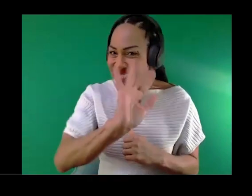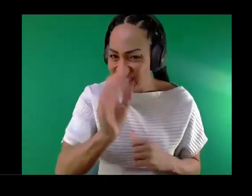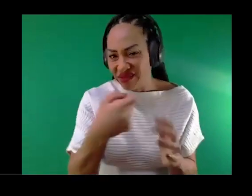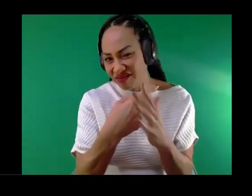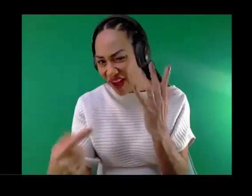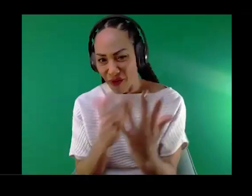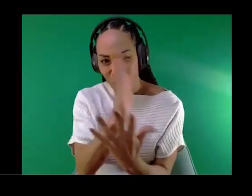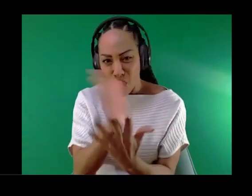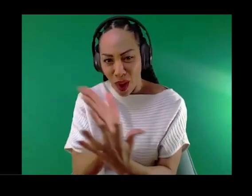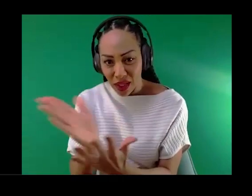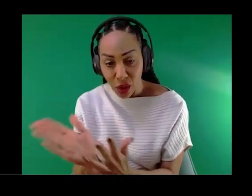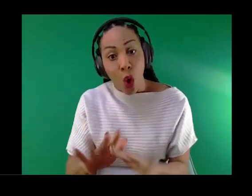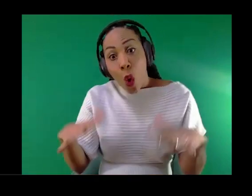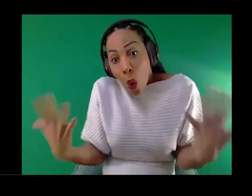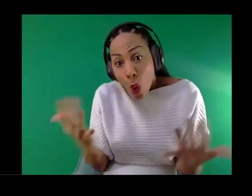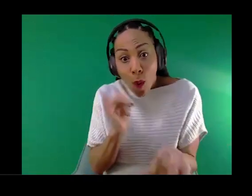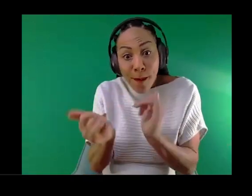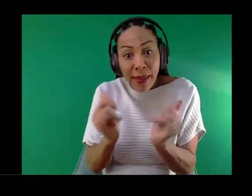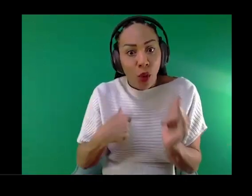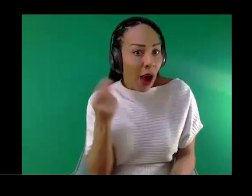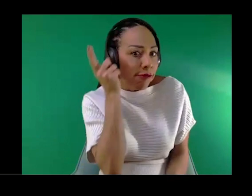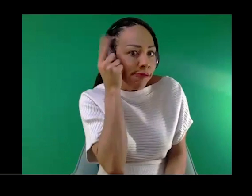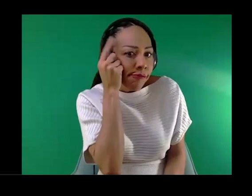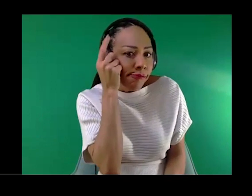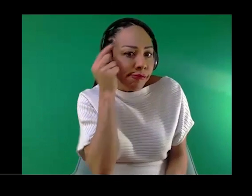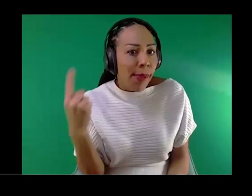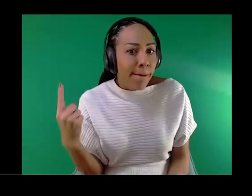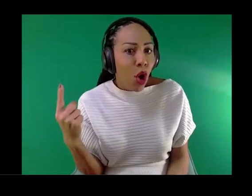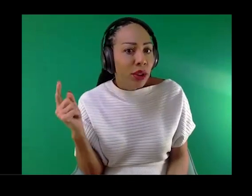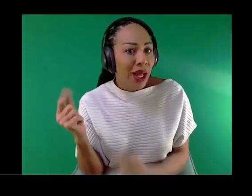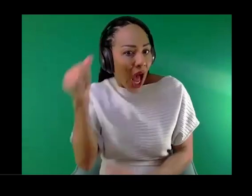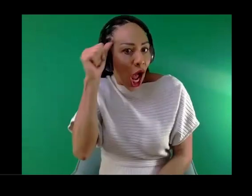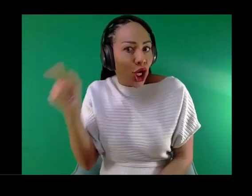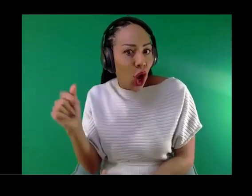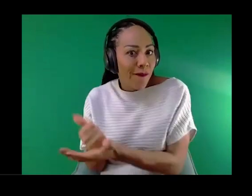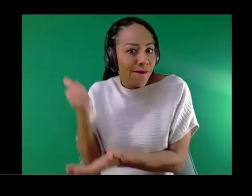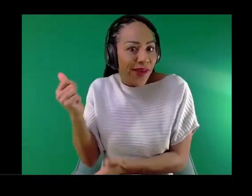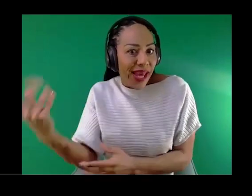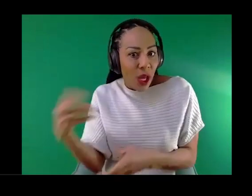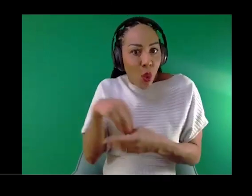or artist that you would like to apply with in stage one you will both need to complete a stage